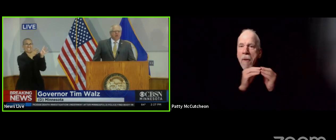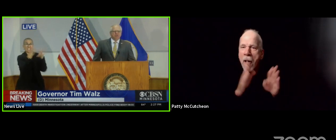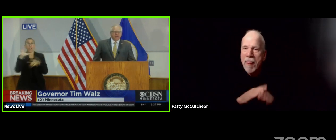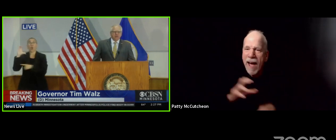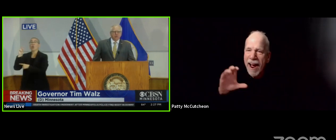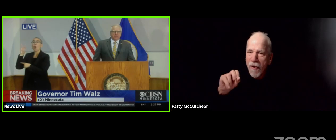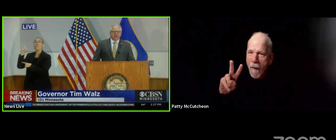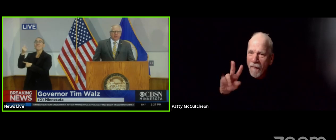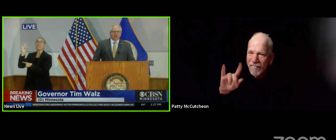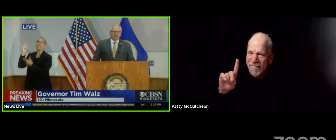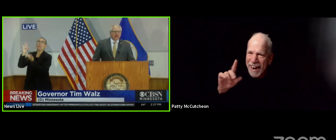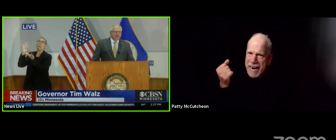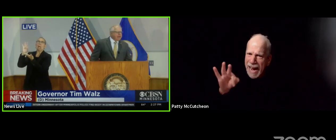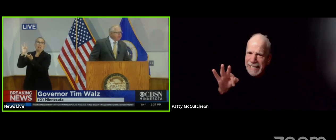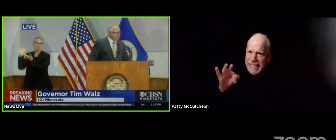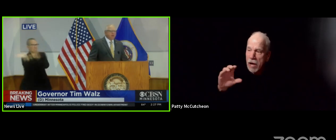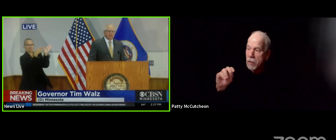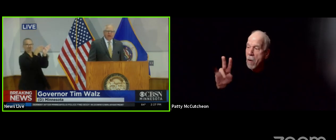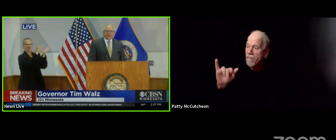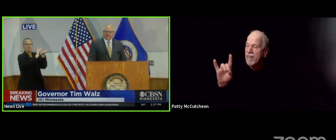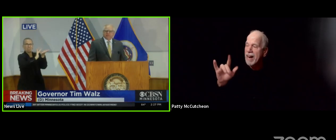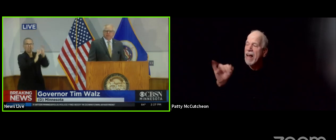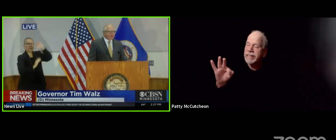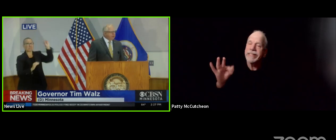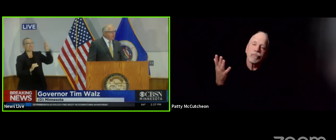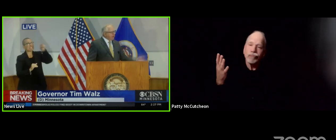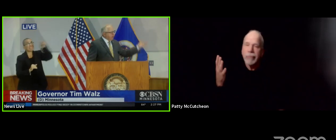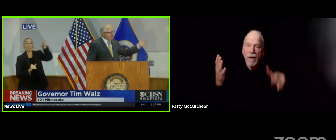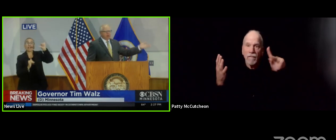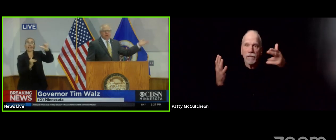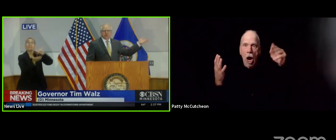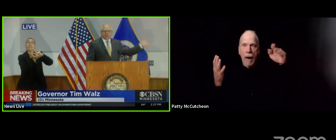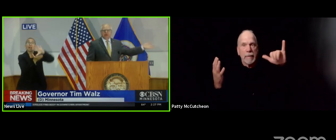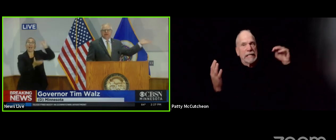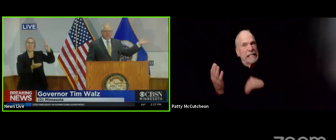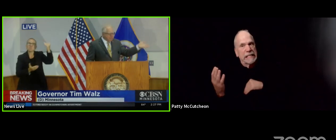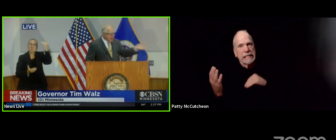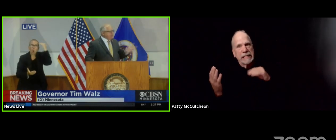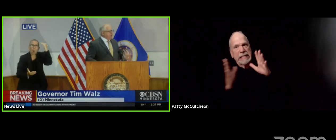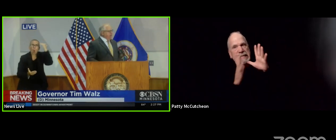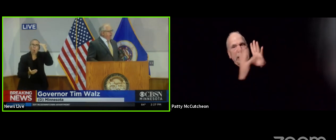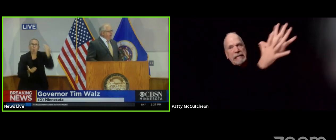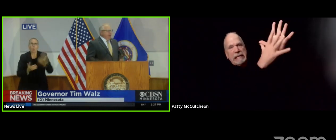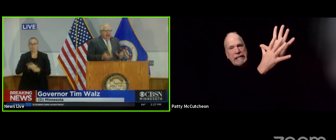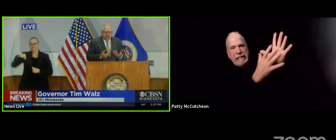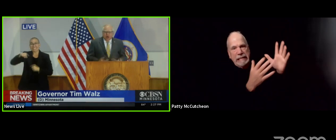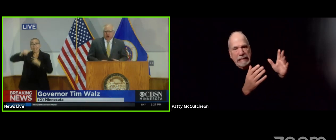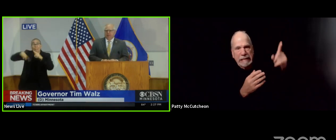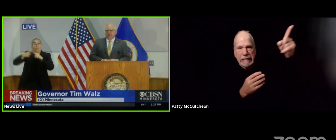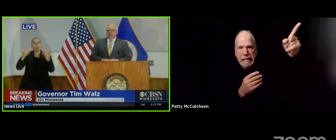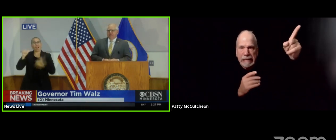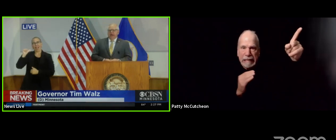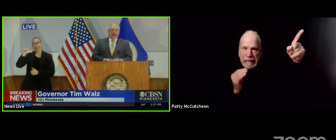THEY KNEW WHAT TODAY WAS. THEY WOULD HAVE ANTICIPATED THAT WE WERE GOING TO BRING THE FAMILY HERE AND TALK ABOUT THIS.